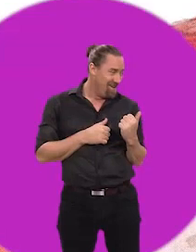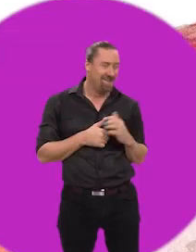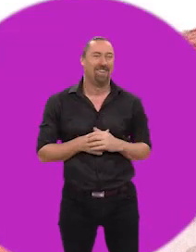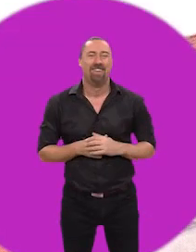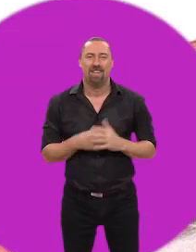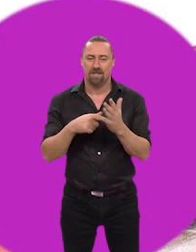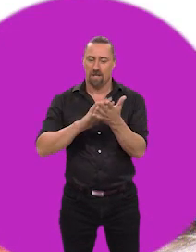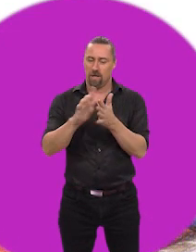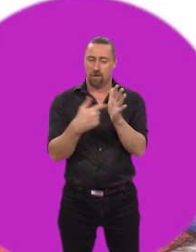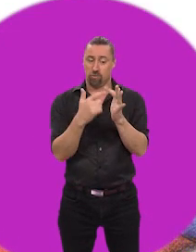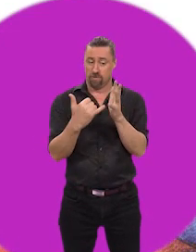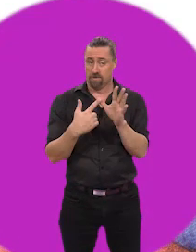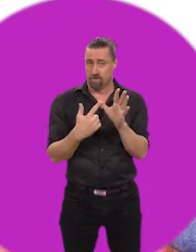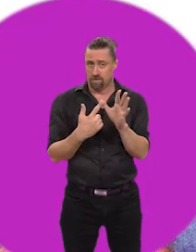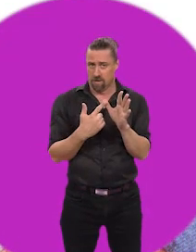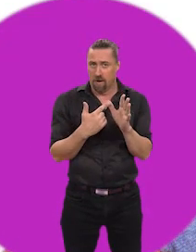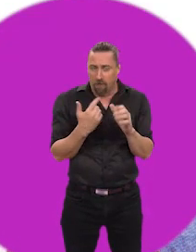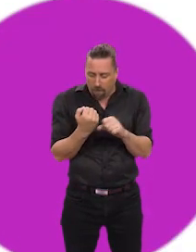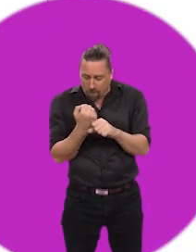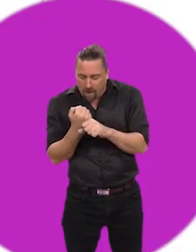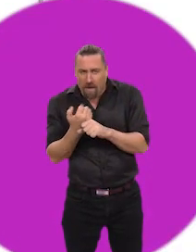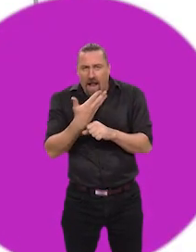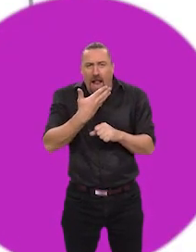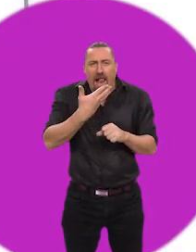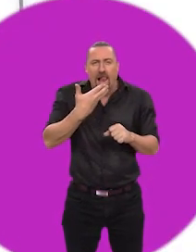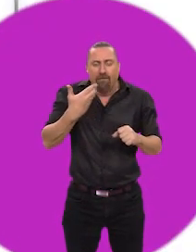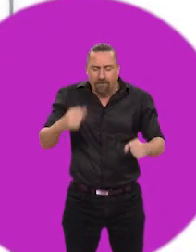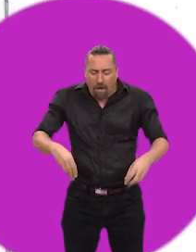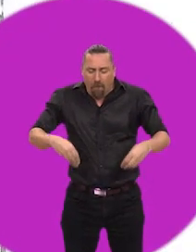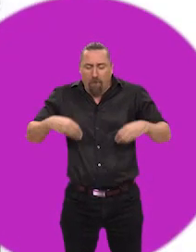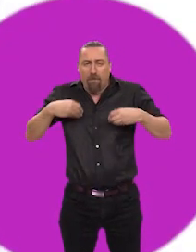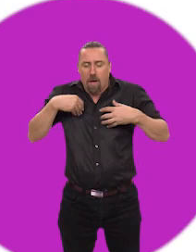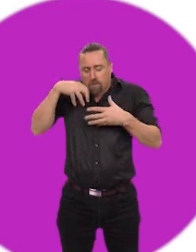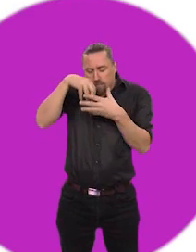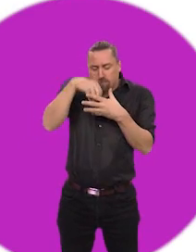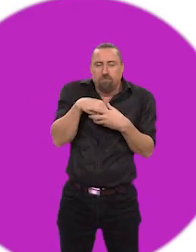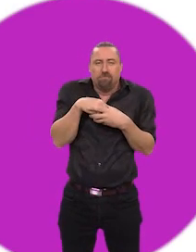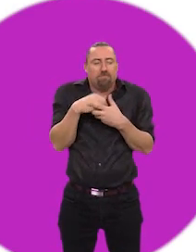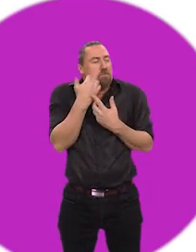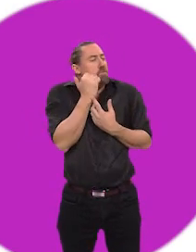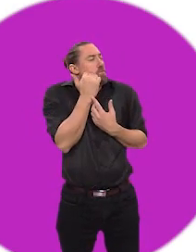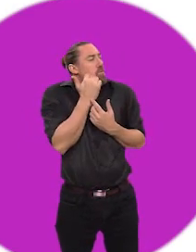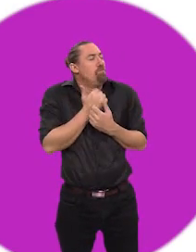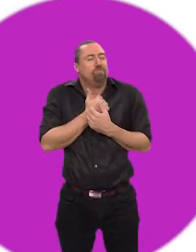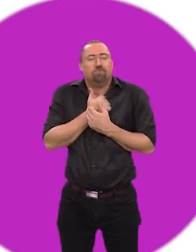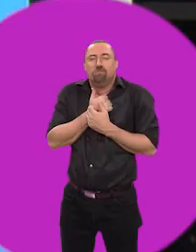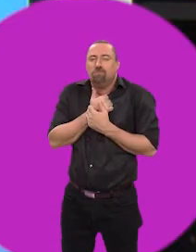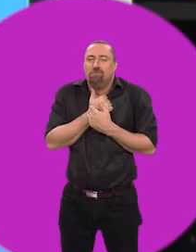Teresa sewed Lucky a cozy pouch to keep him safe and snug. "Here you go, Lucky."